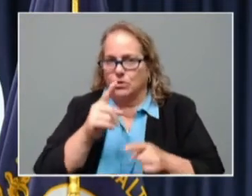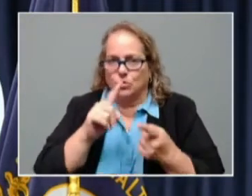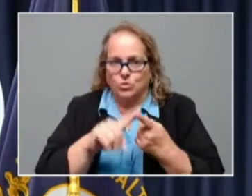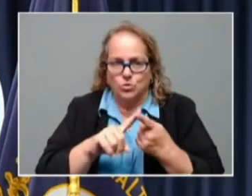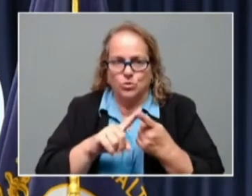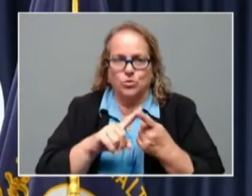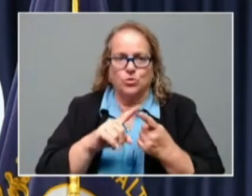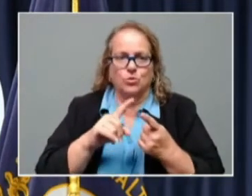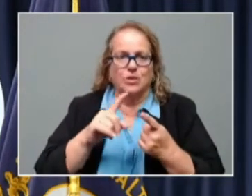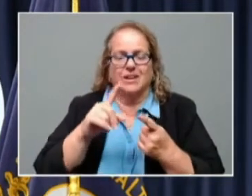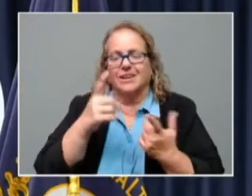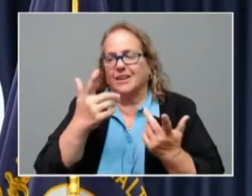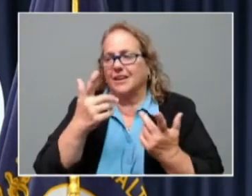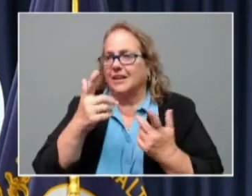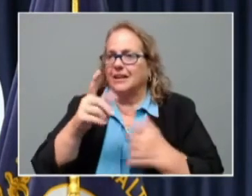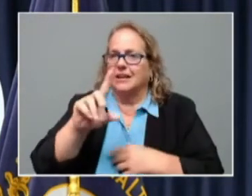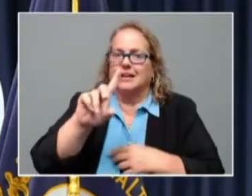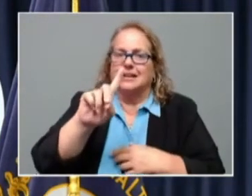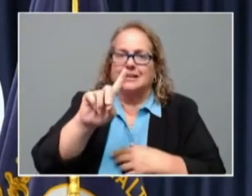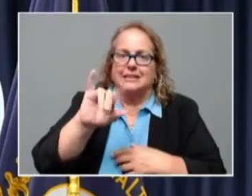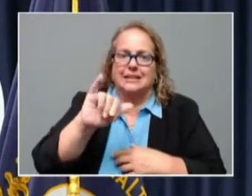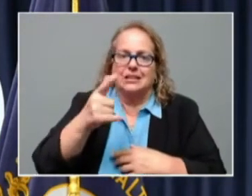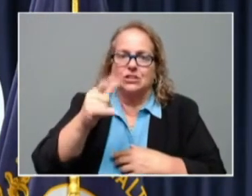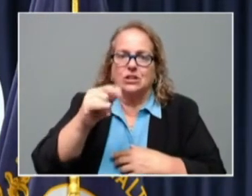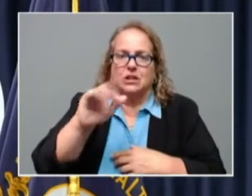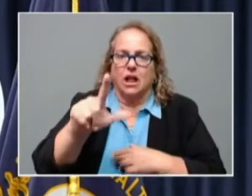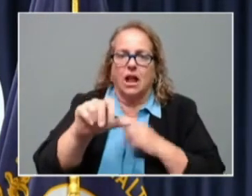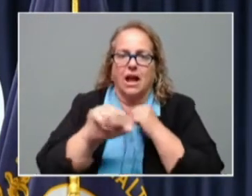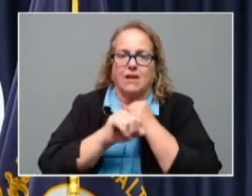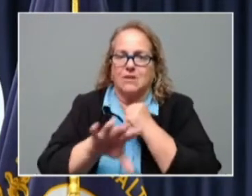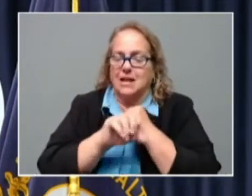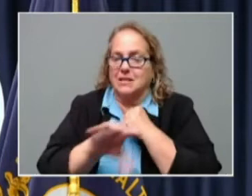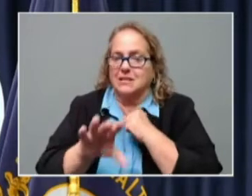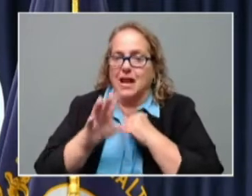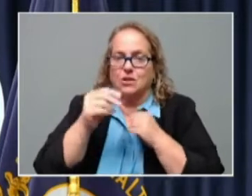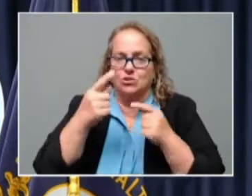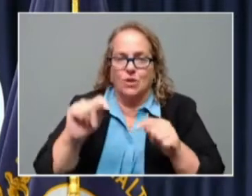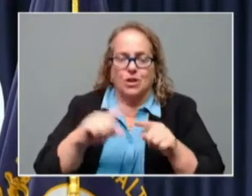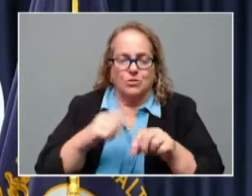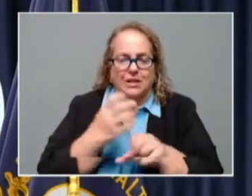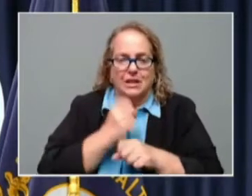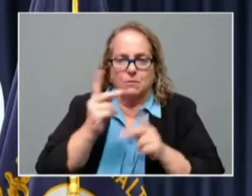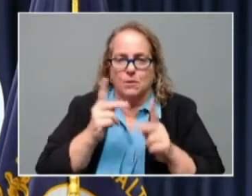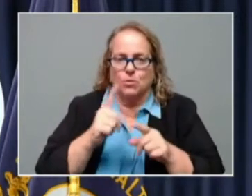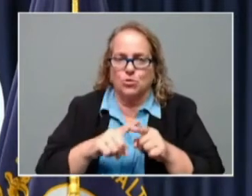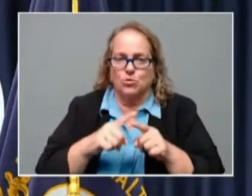than than others. And trying to to get folks to be able to tell their story um